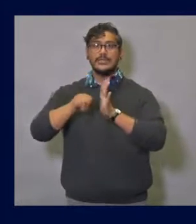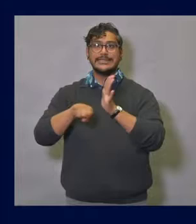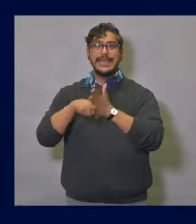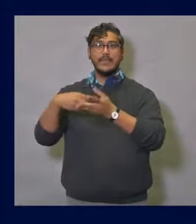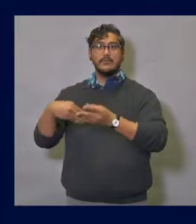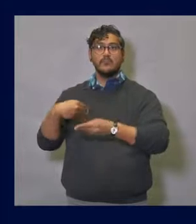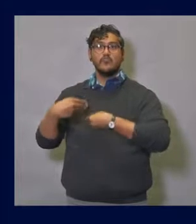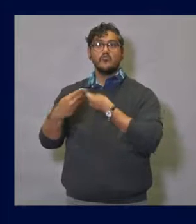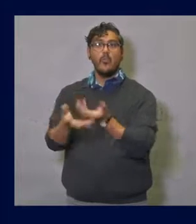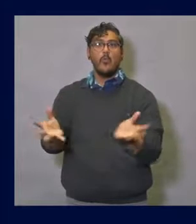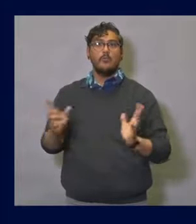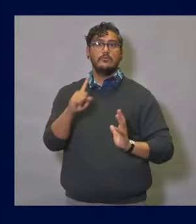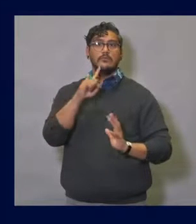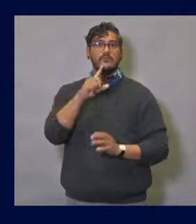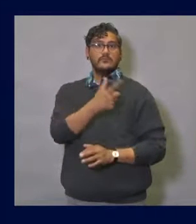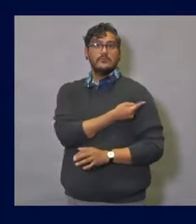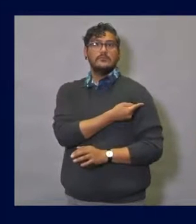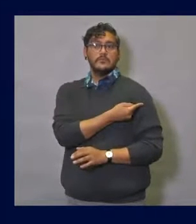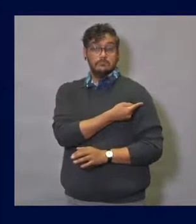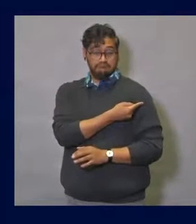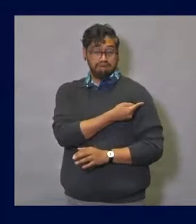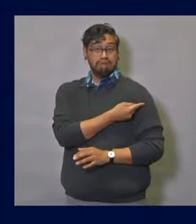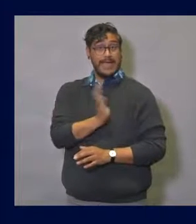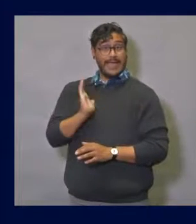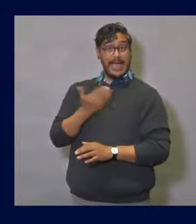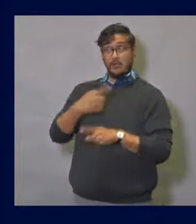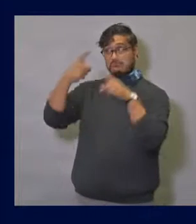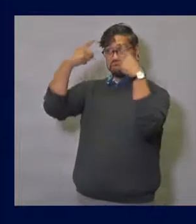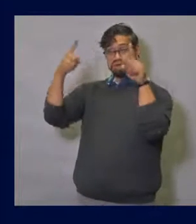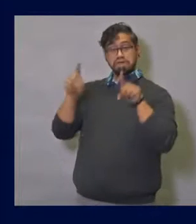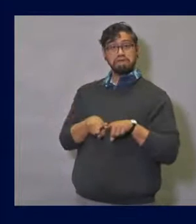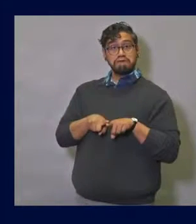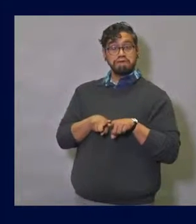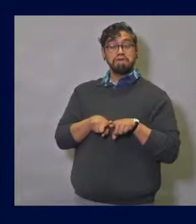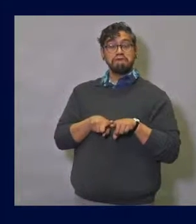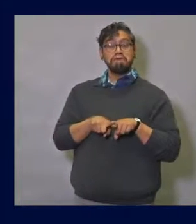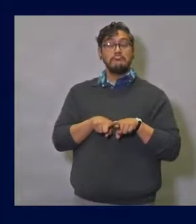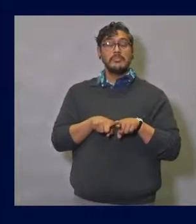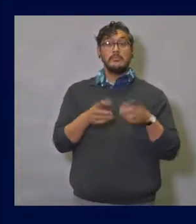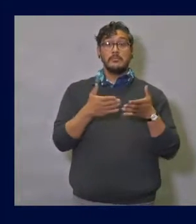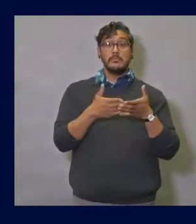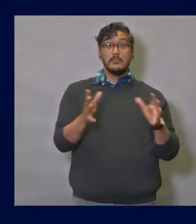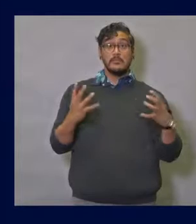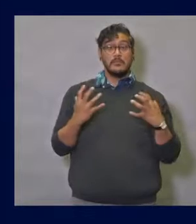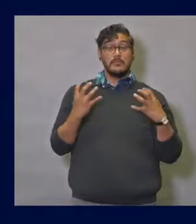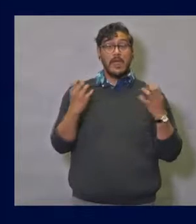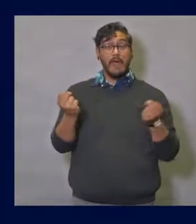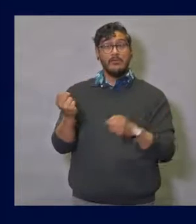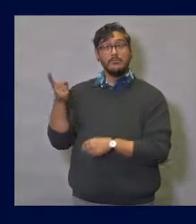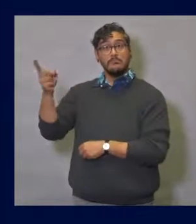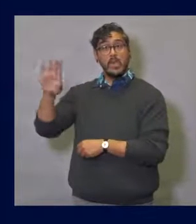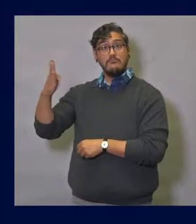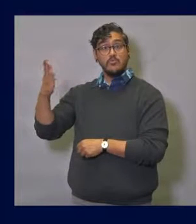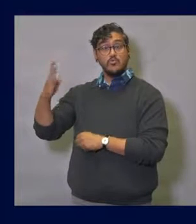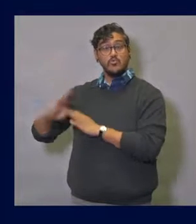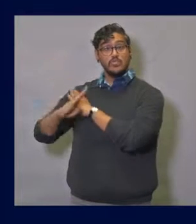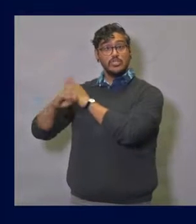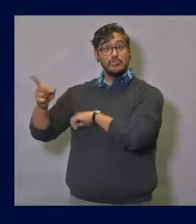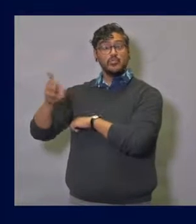LOCAL COORDINATION OF THE